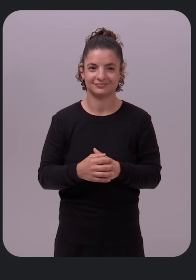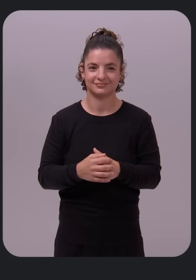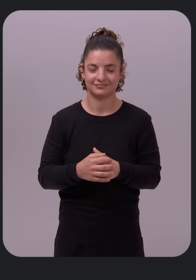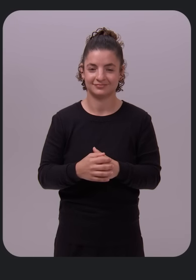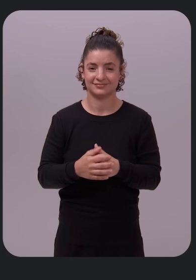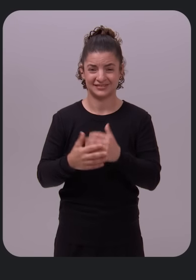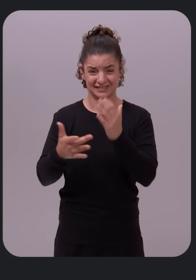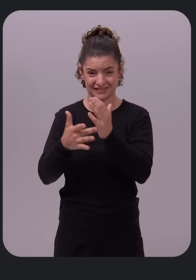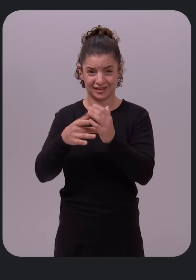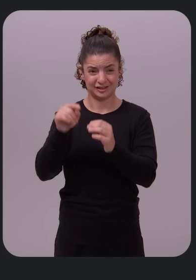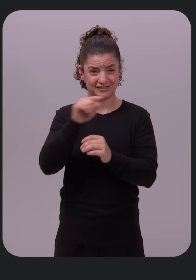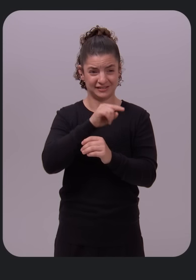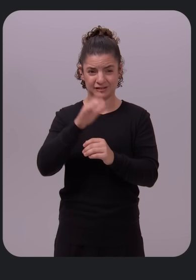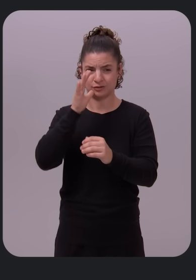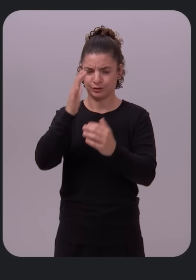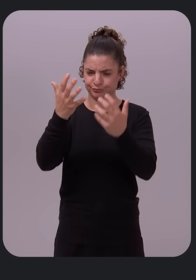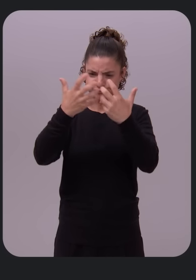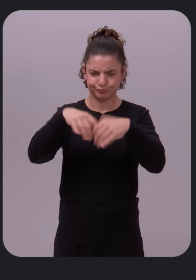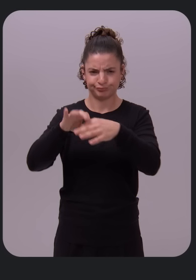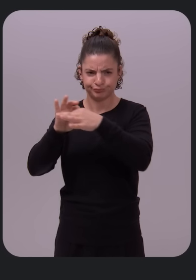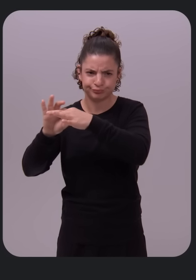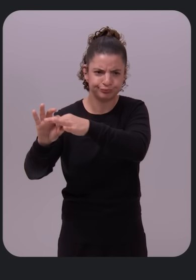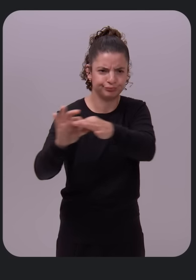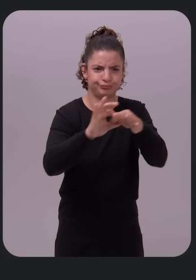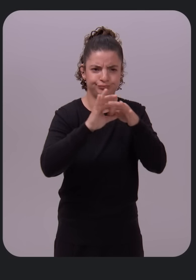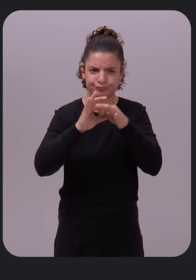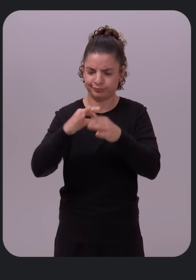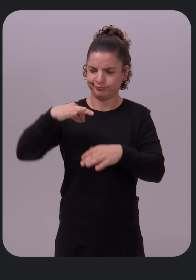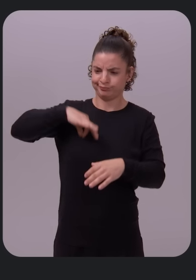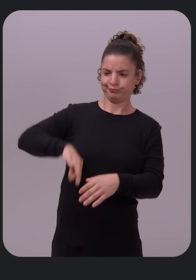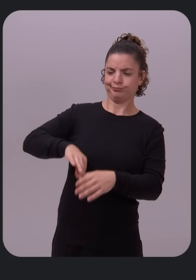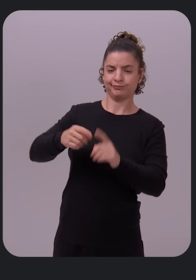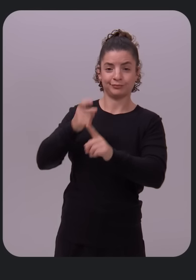These technologies will work together to make agents even more useful.